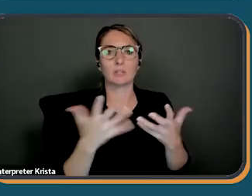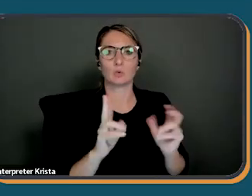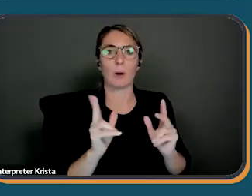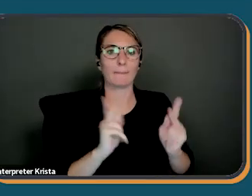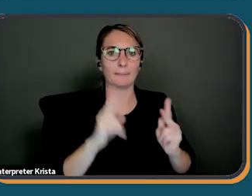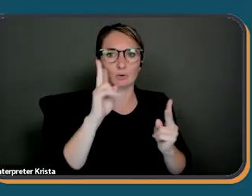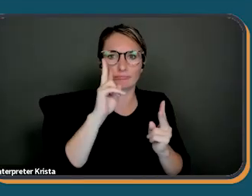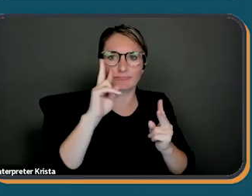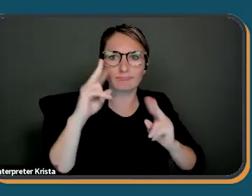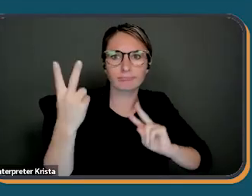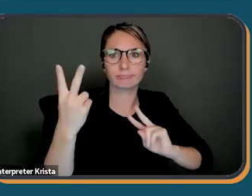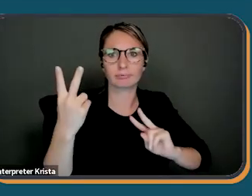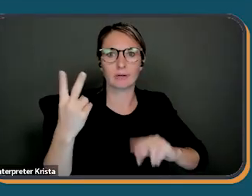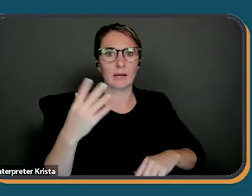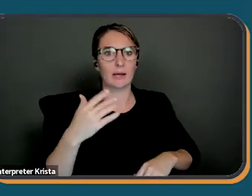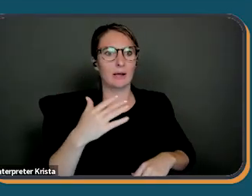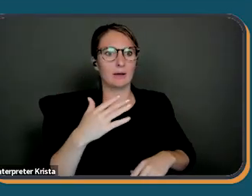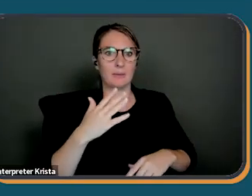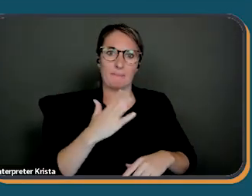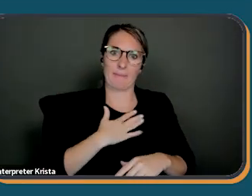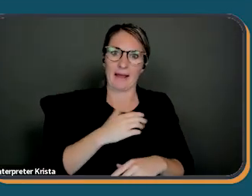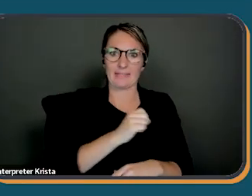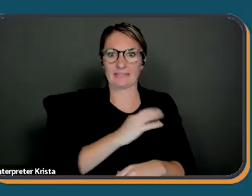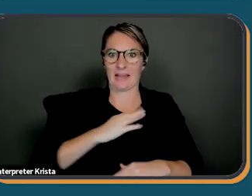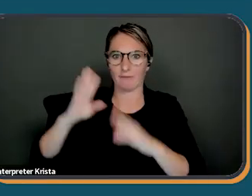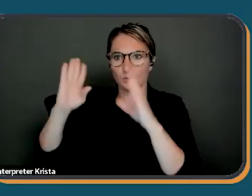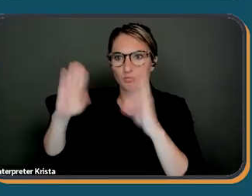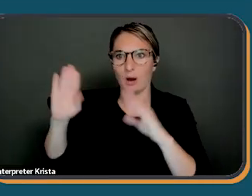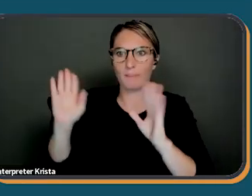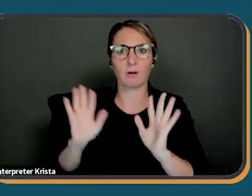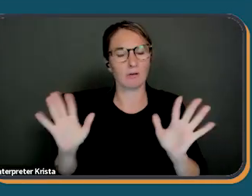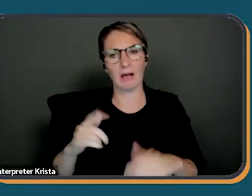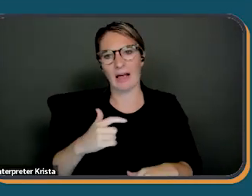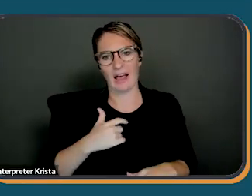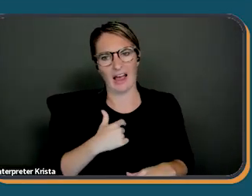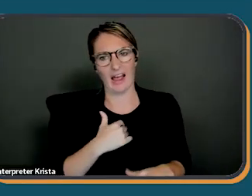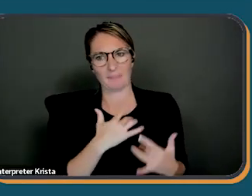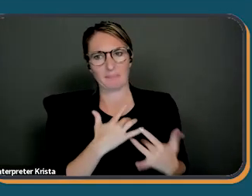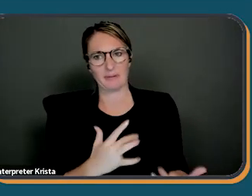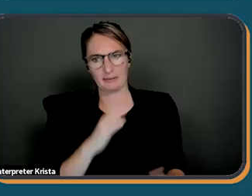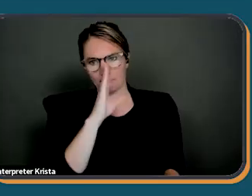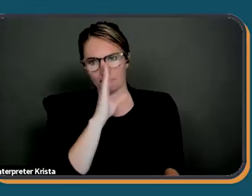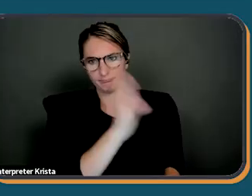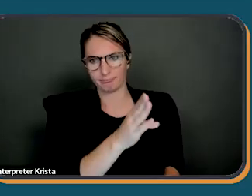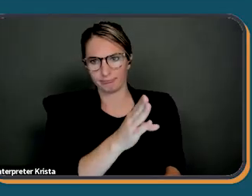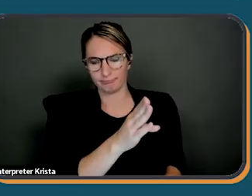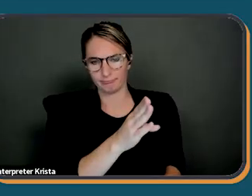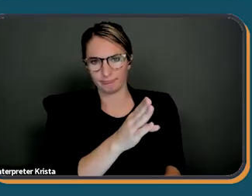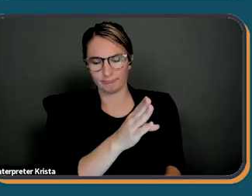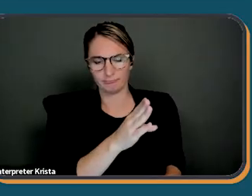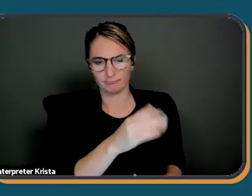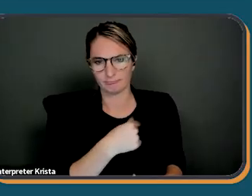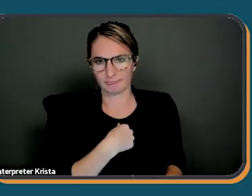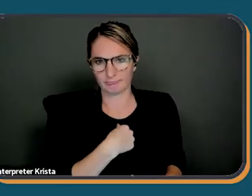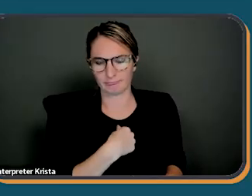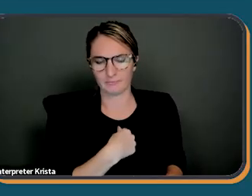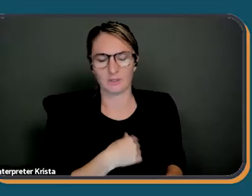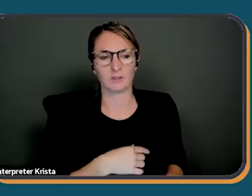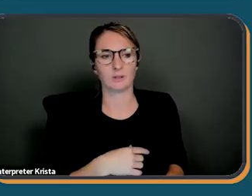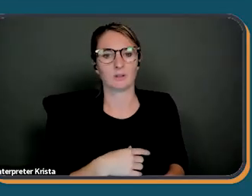that I'm trying to get my staff in trouble but I'm a very blunt person and